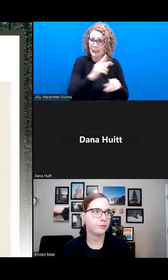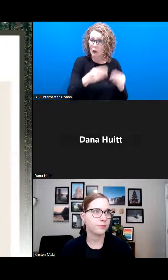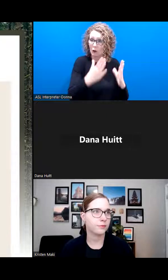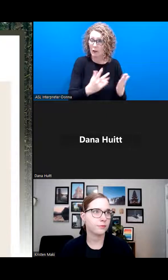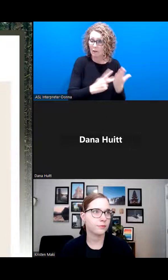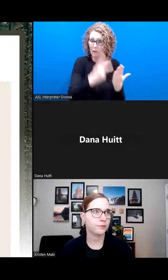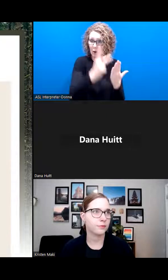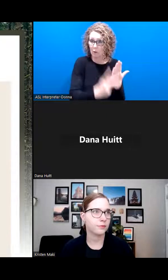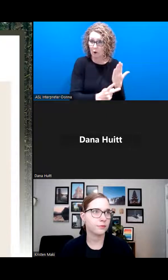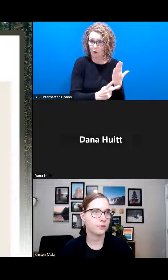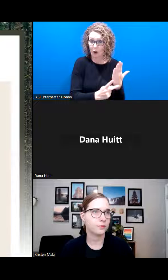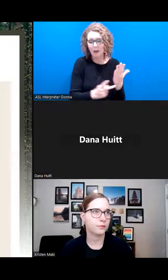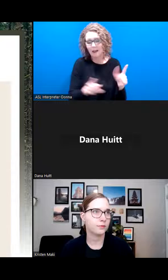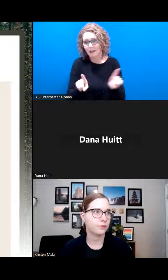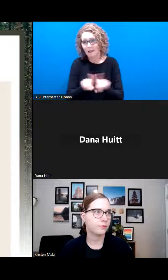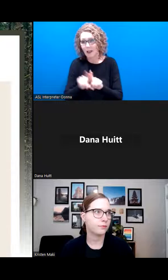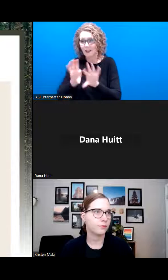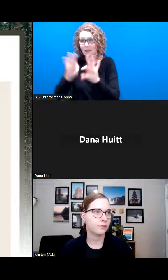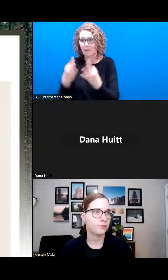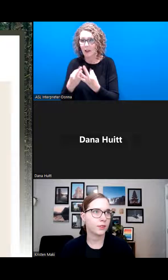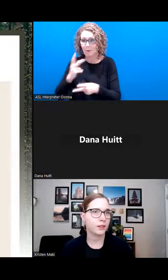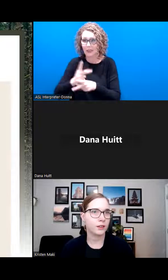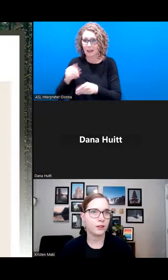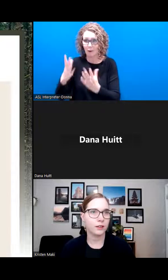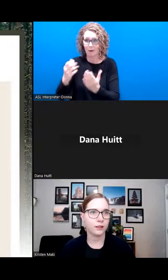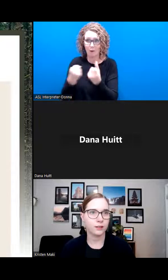Dani Rice: Hi. I am Dani Rice.